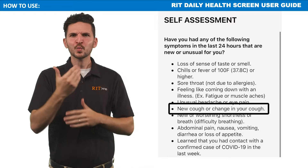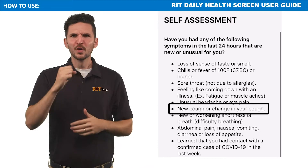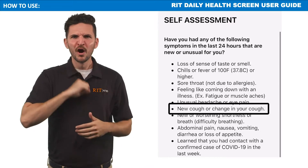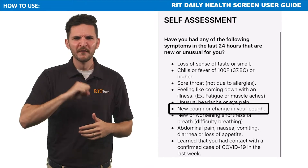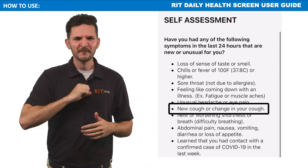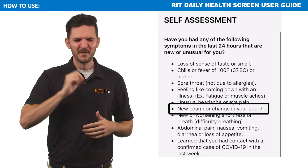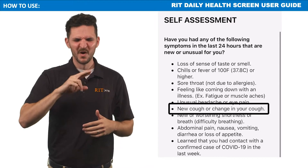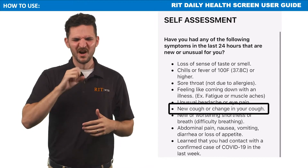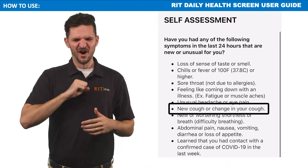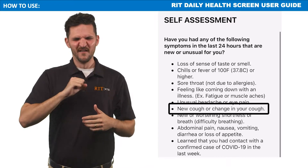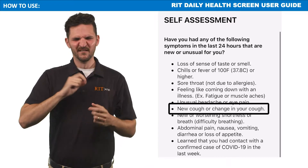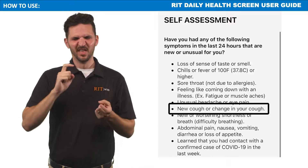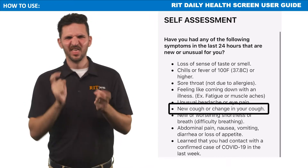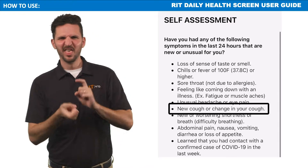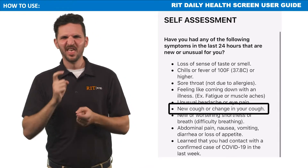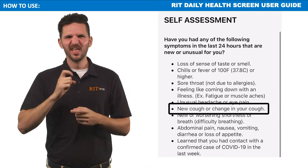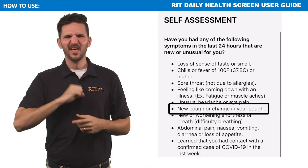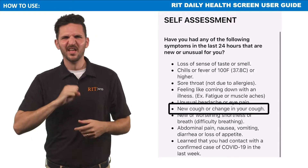● A new cough or change in cough